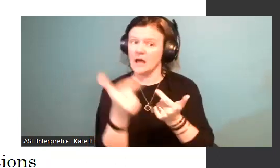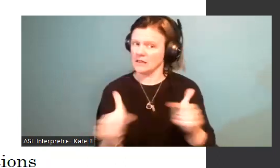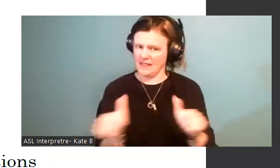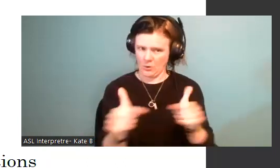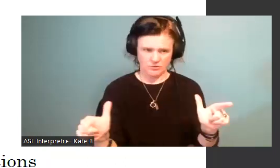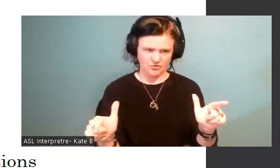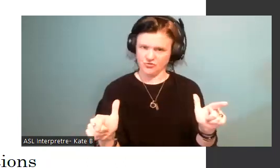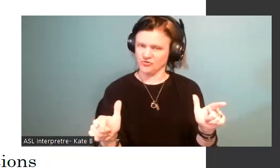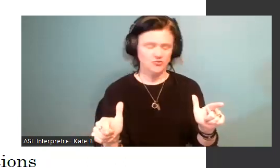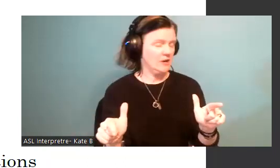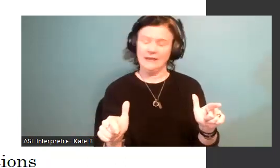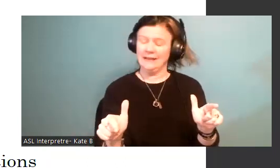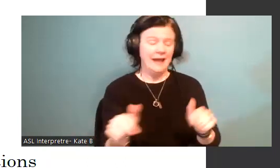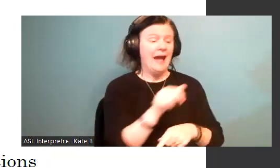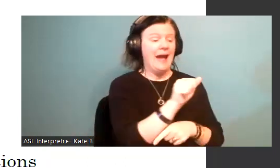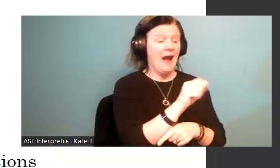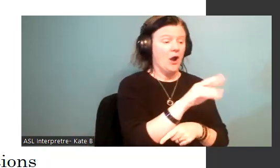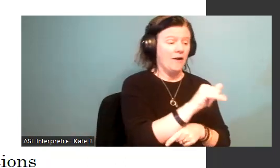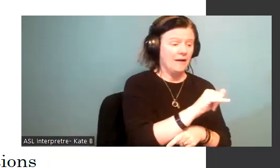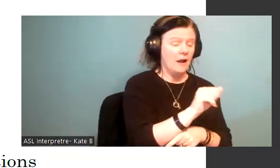like a button. So, you can change how things are